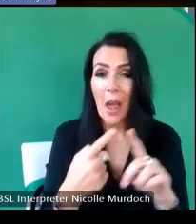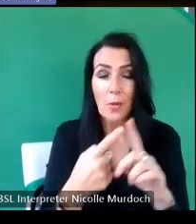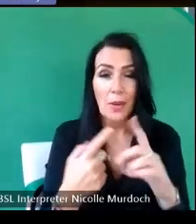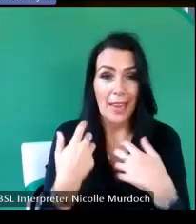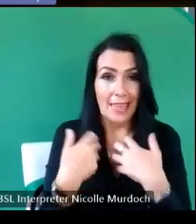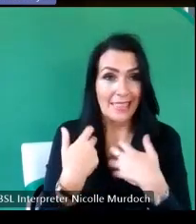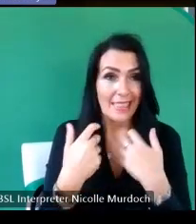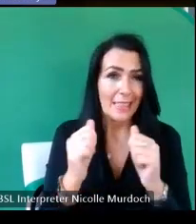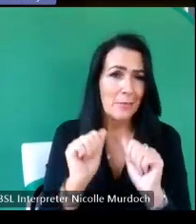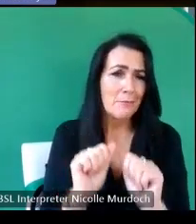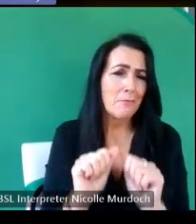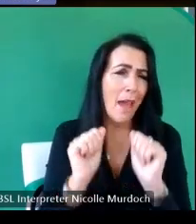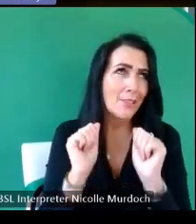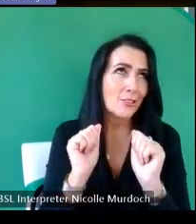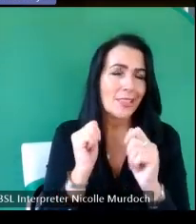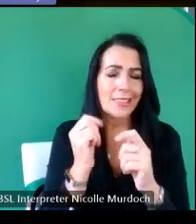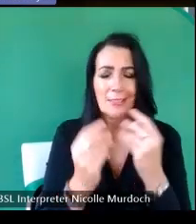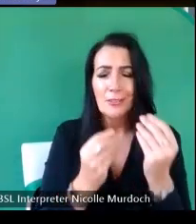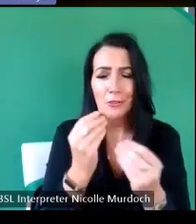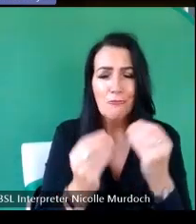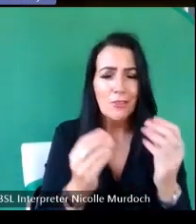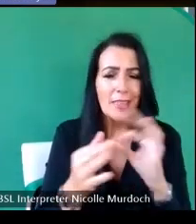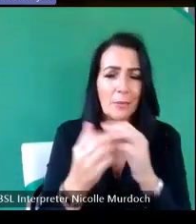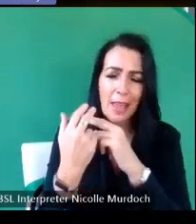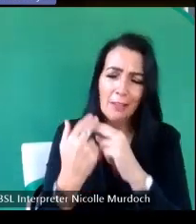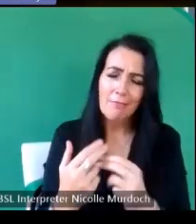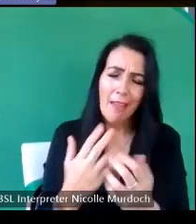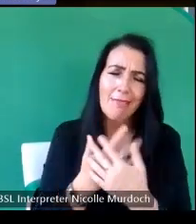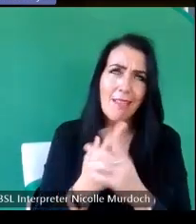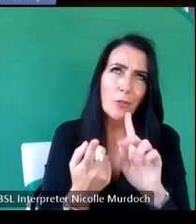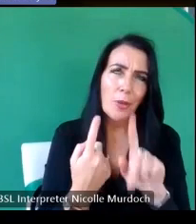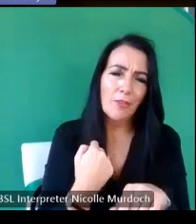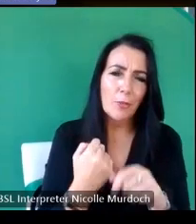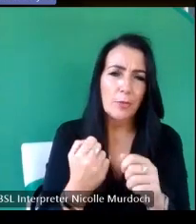told Heritage stories I would love to hear from you gladen village.org or you can get